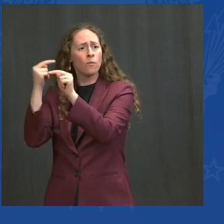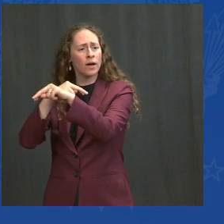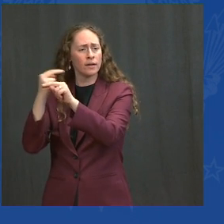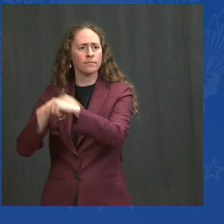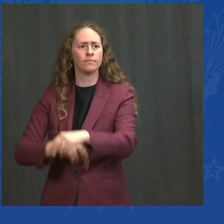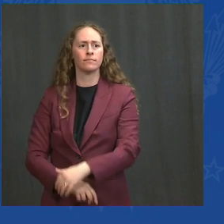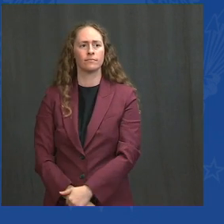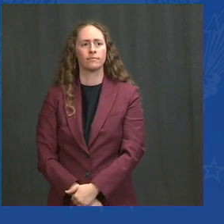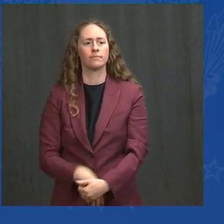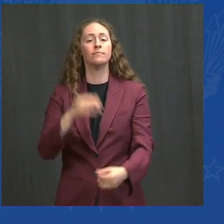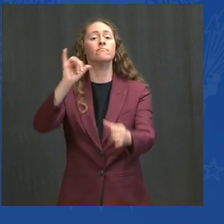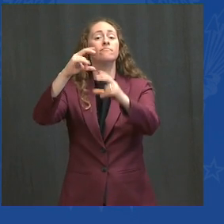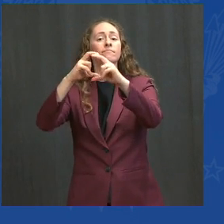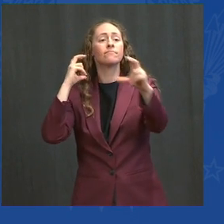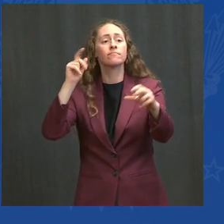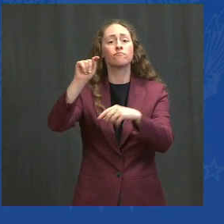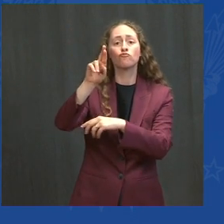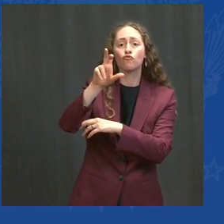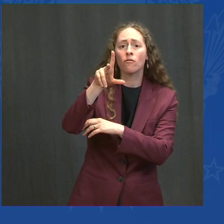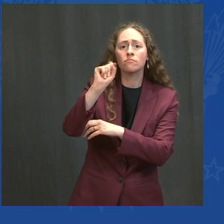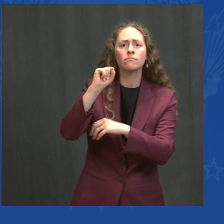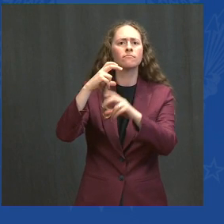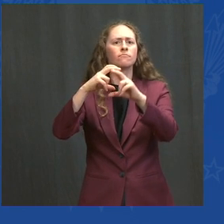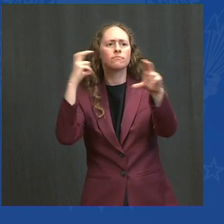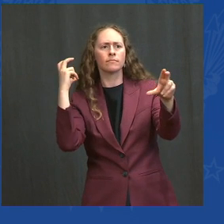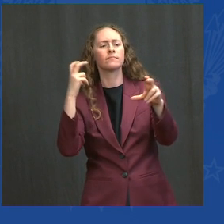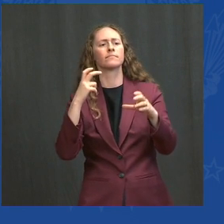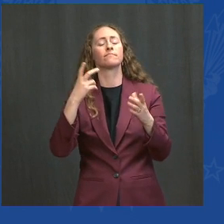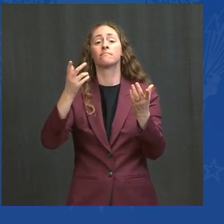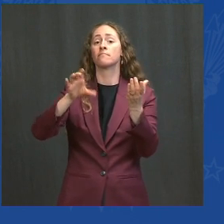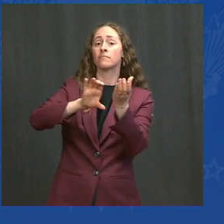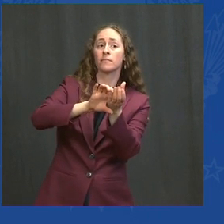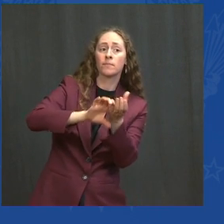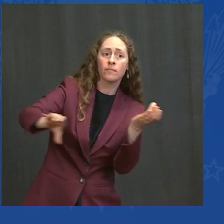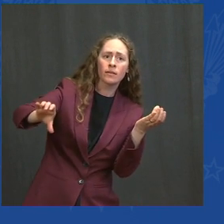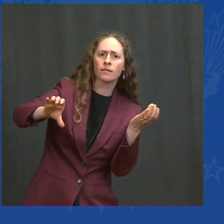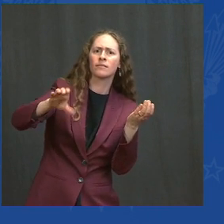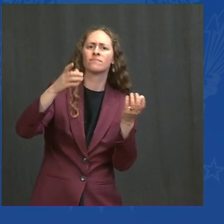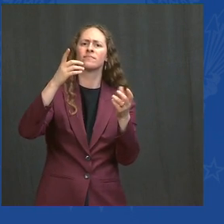I won't even get into this now, but, you know, we have -- we have thousands of miles of pipeline.